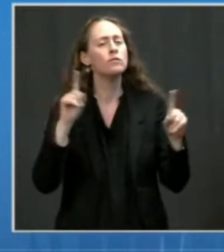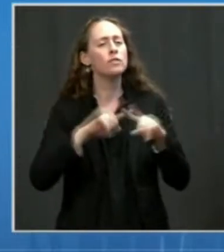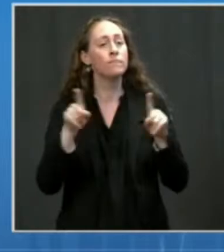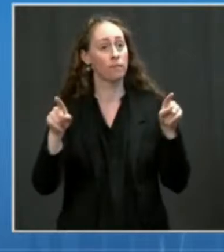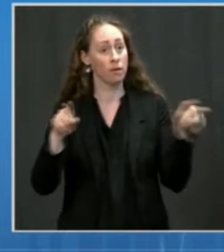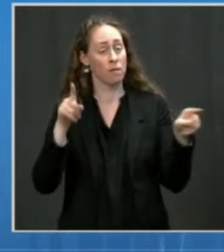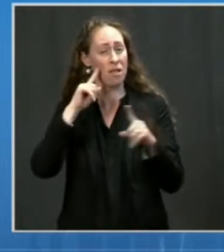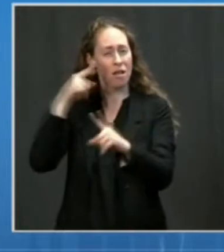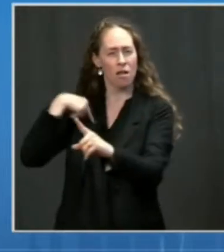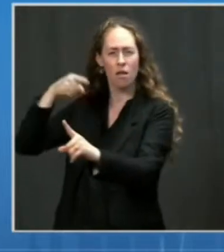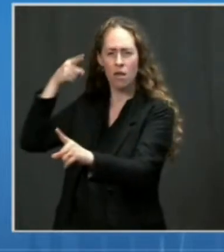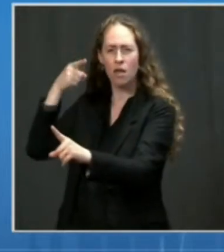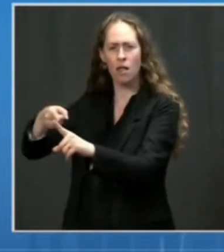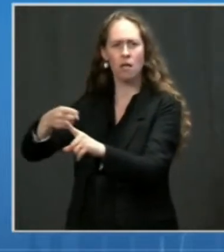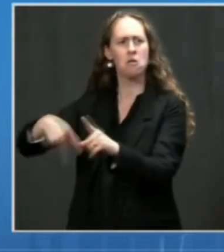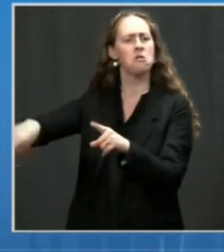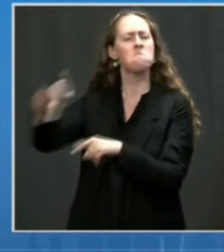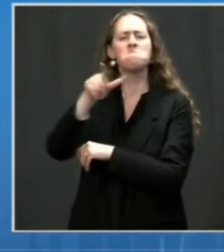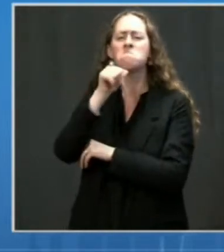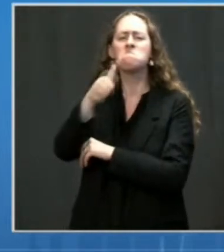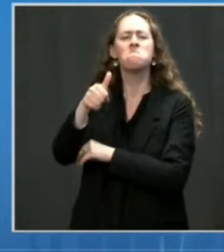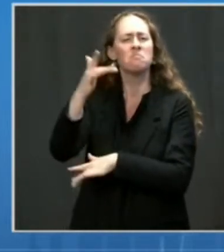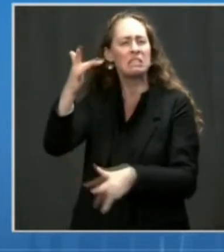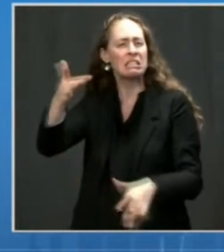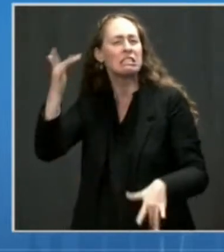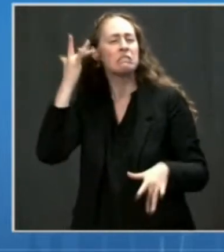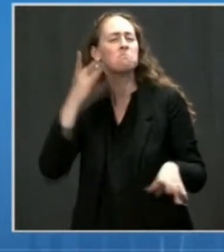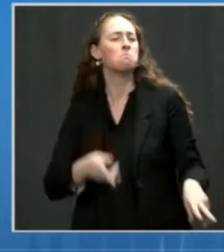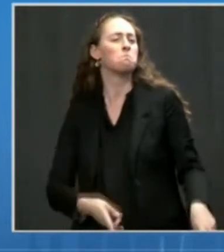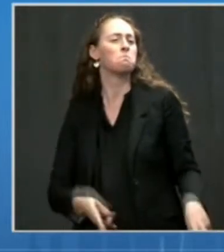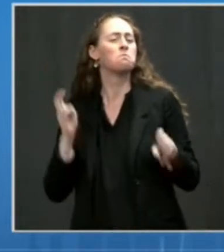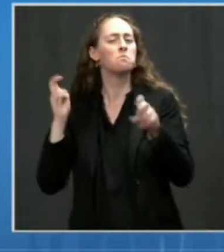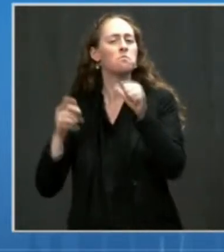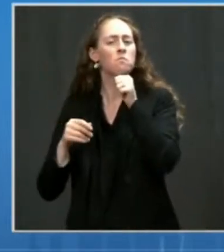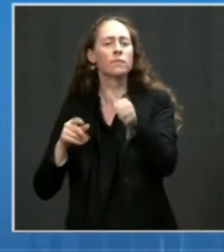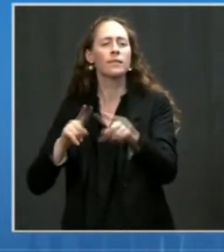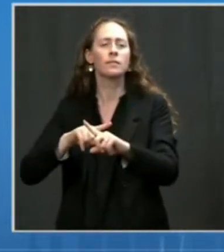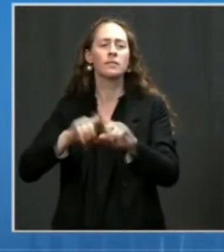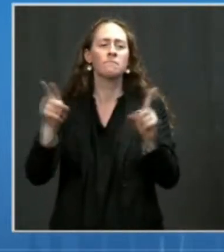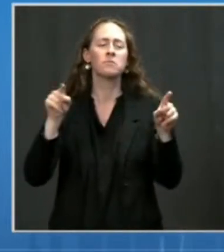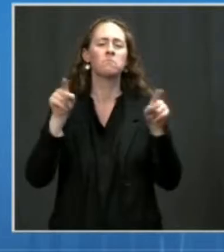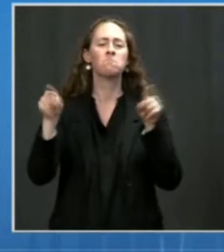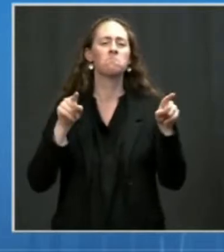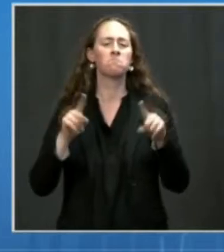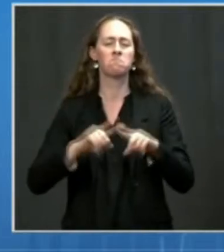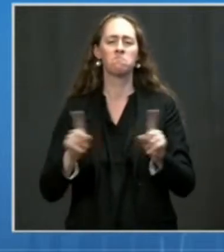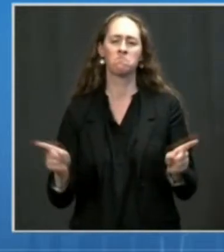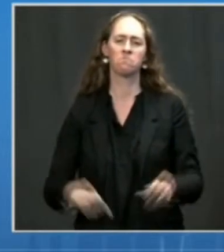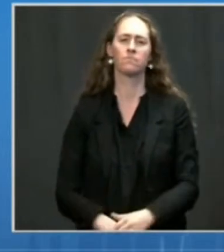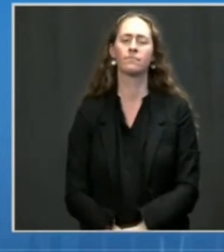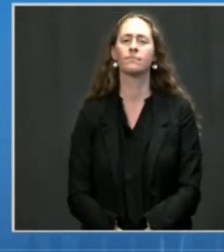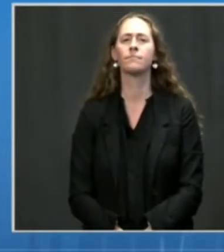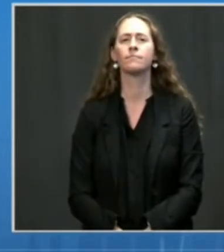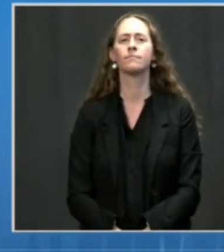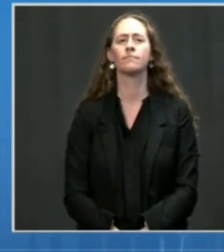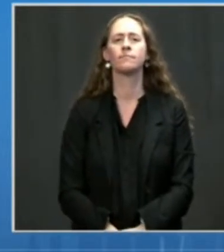UNVACCINATED. AND IN FACT, PLACES WITH MORE VACCINATION GENERALLY HAVE LESS DISEASE.